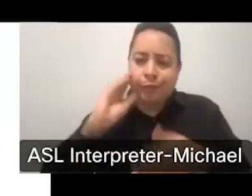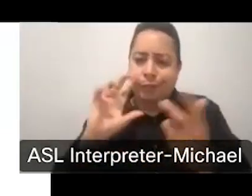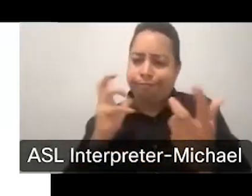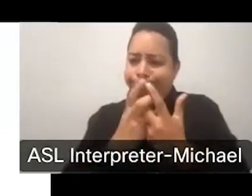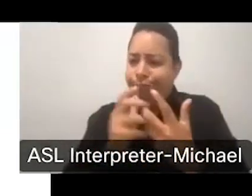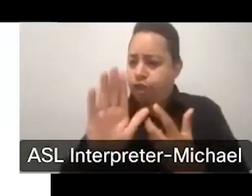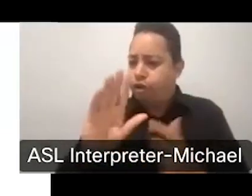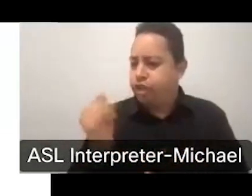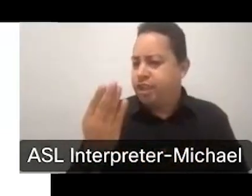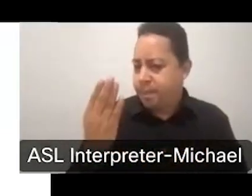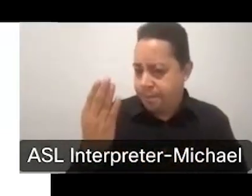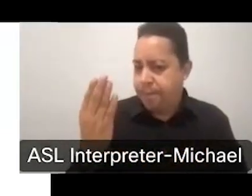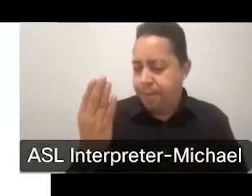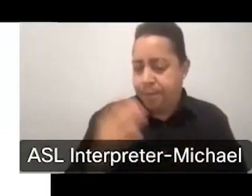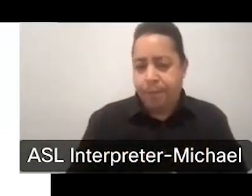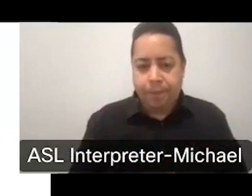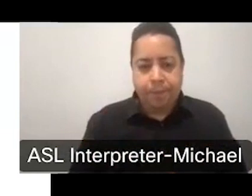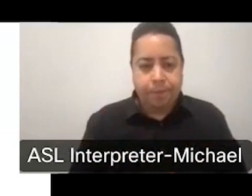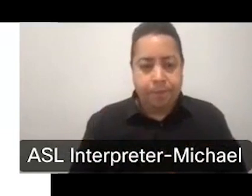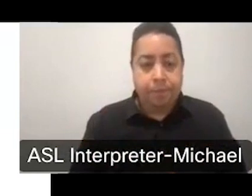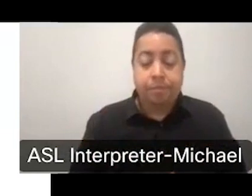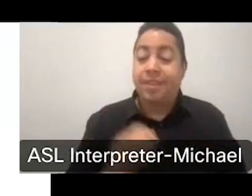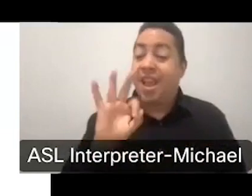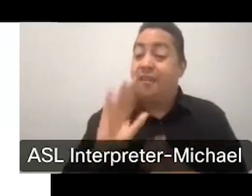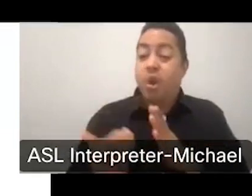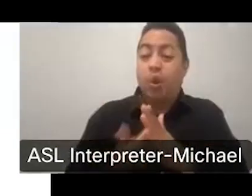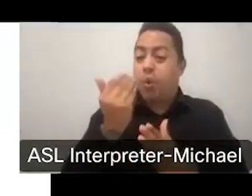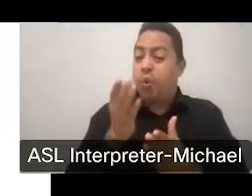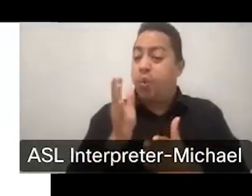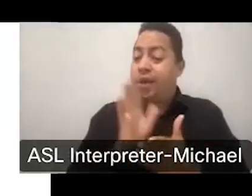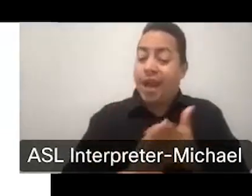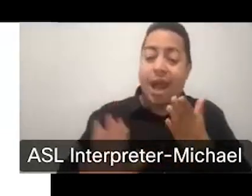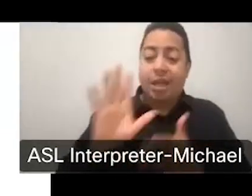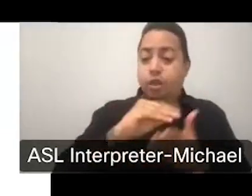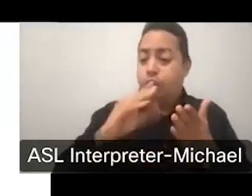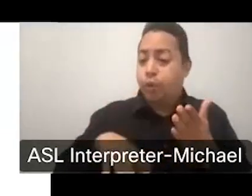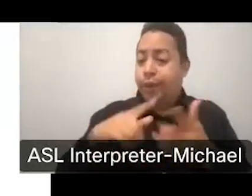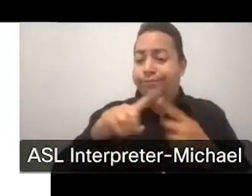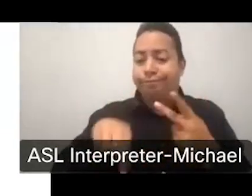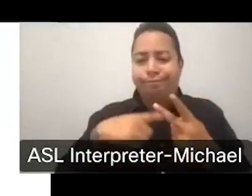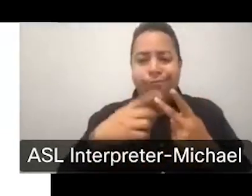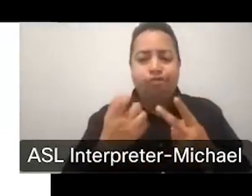If you are a new college student or recently transferred and do not yet have an official